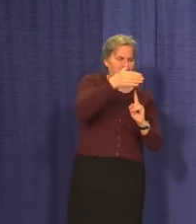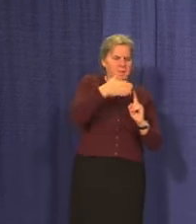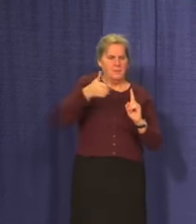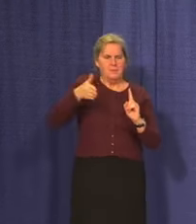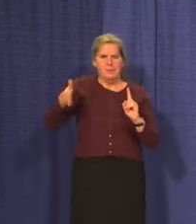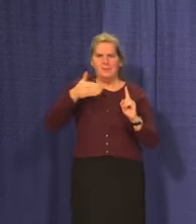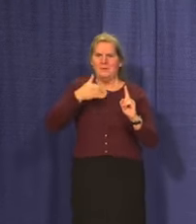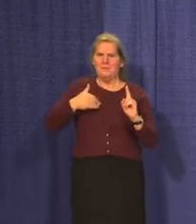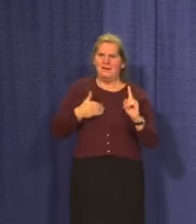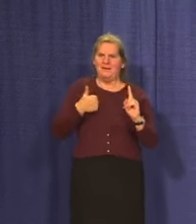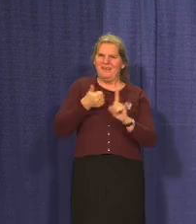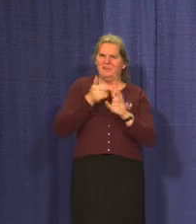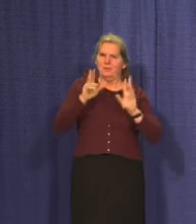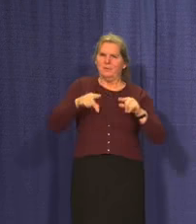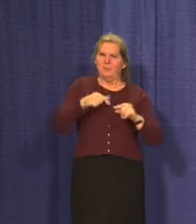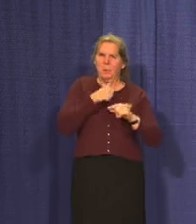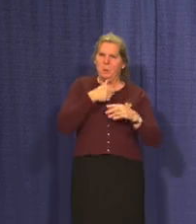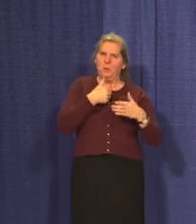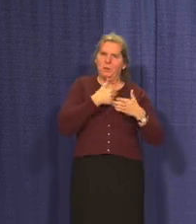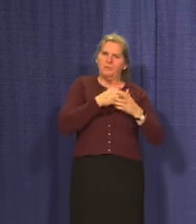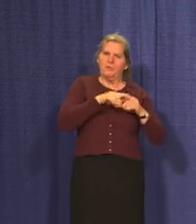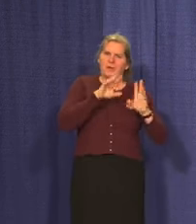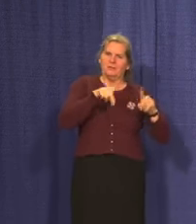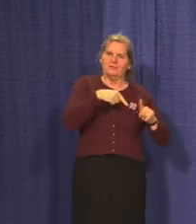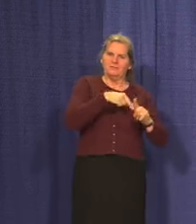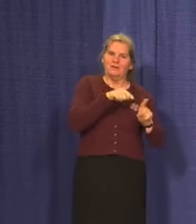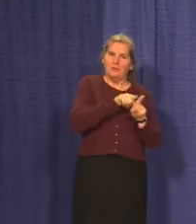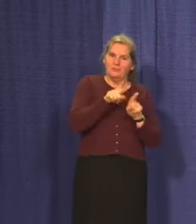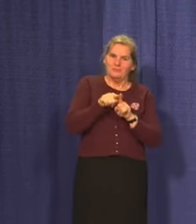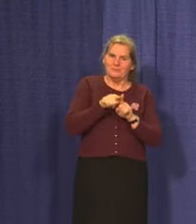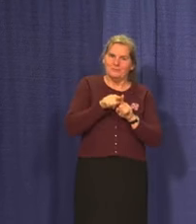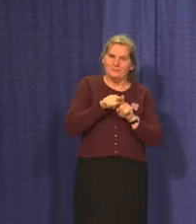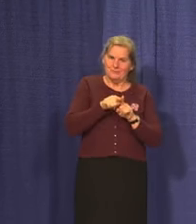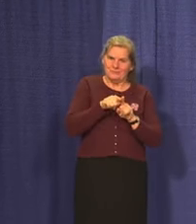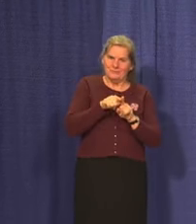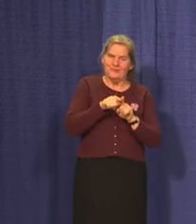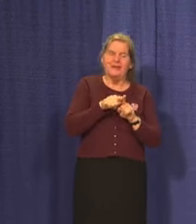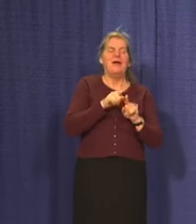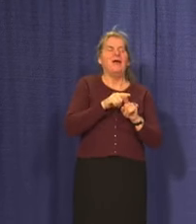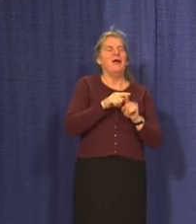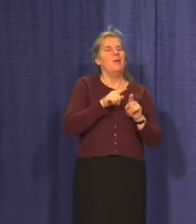THAT THEY ARE NOTIFIED THAT THEY DO THE SELF ISOLATION, THEY